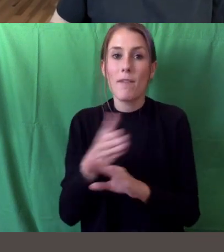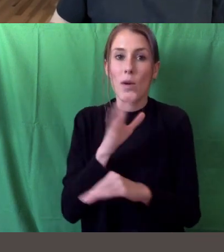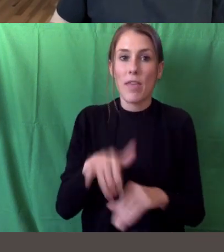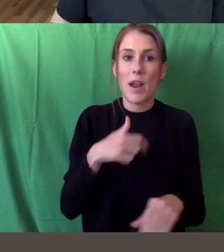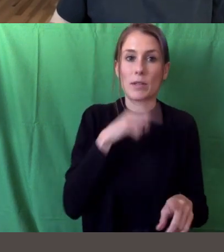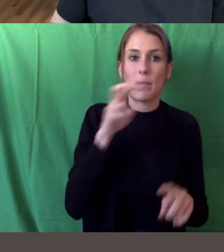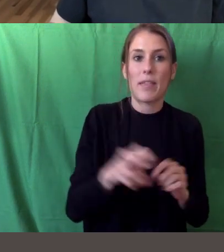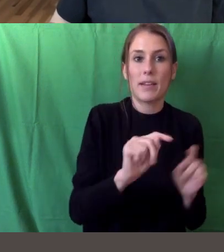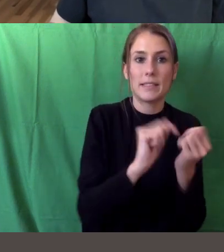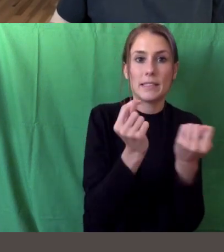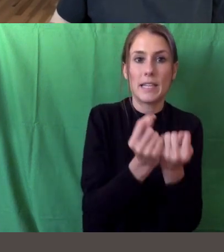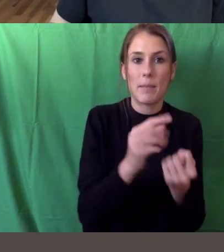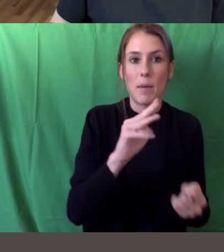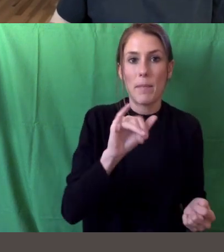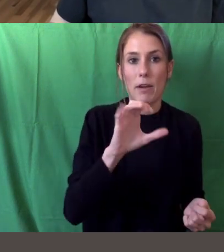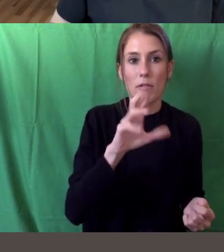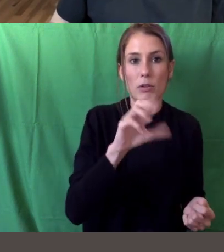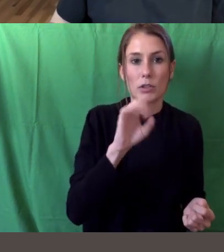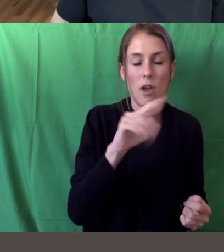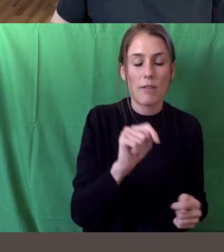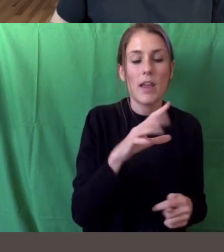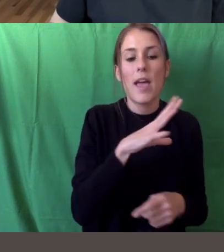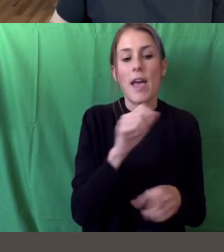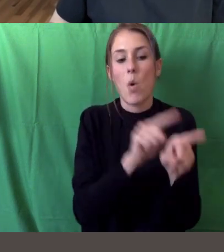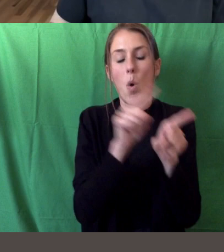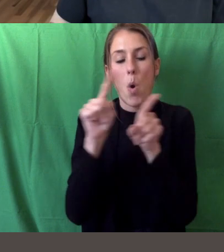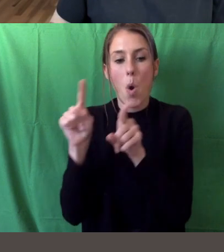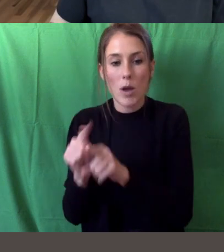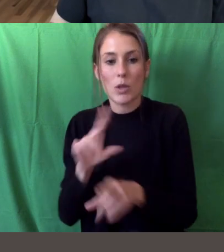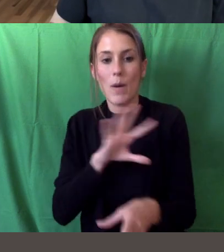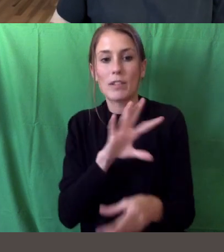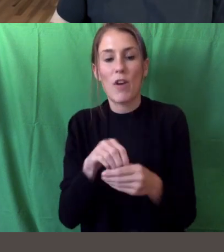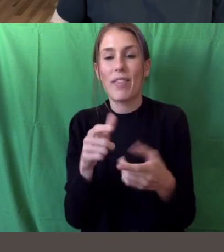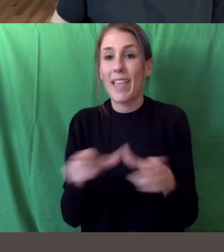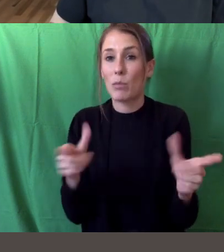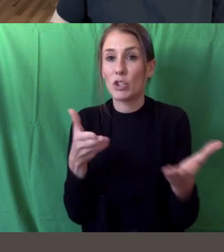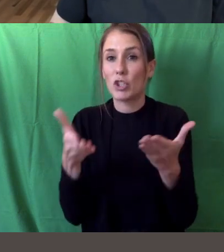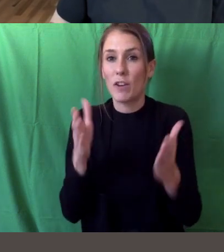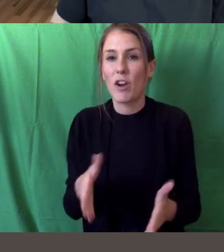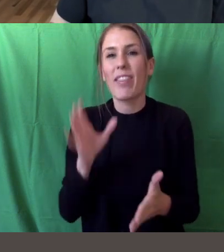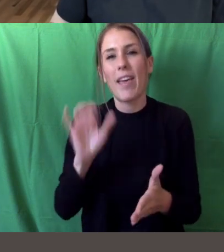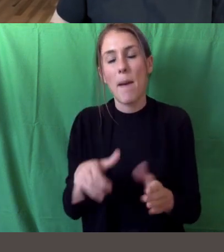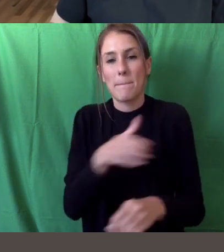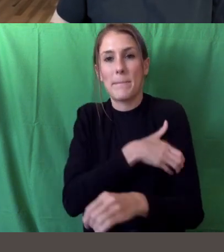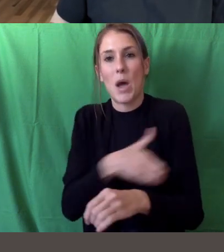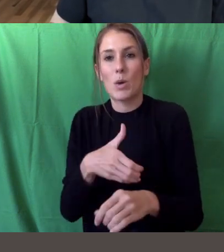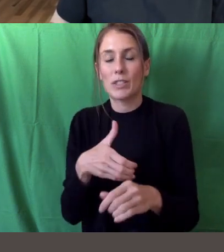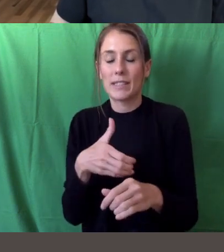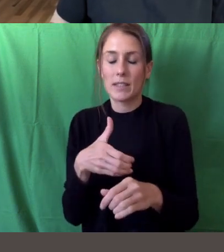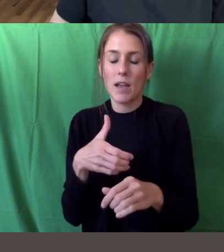and I was the Product Manager for the Pylance Language Server, which if you use Visual Studio Code powers the editing experience there.